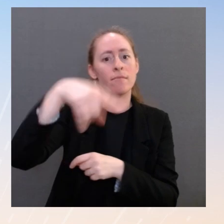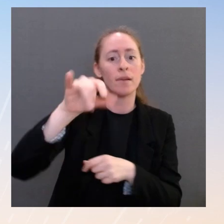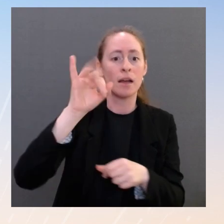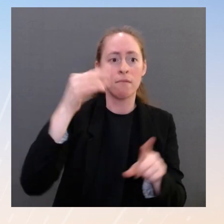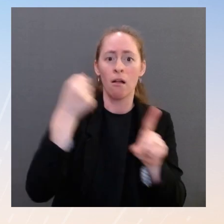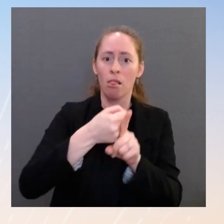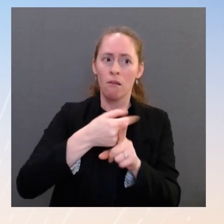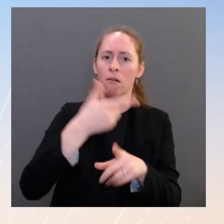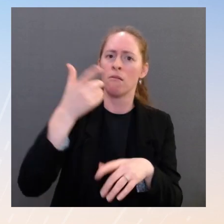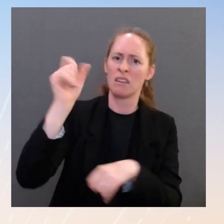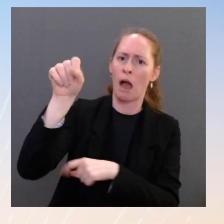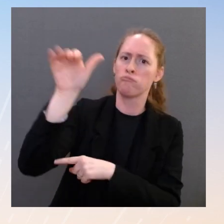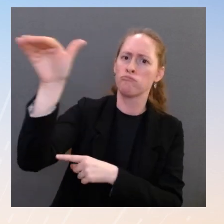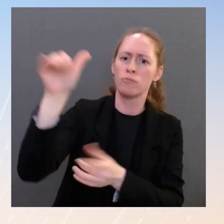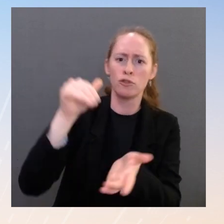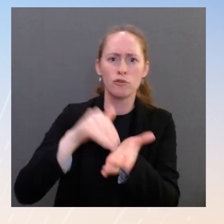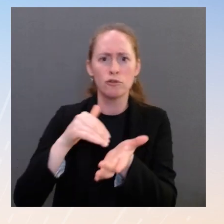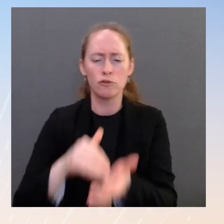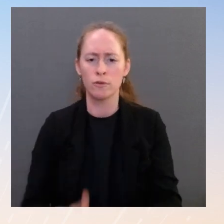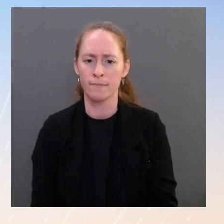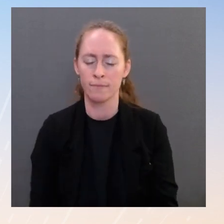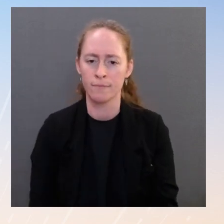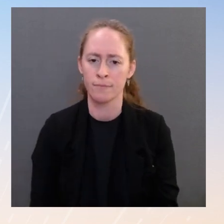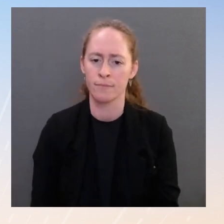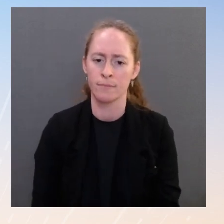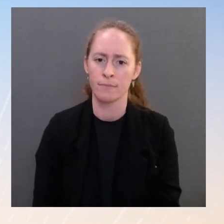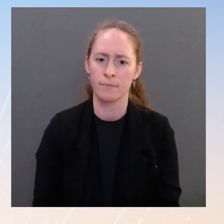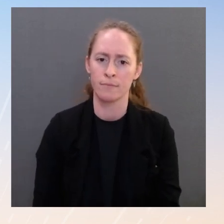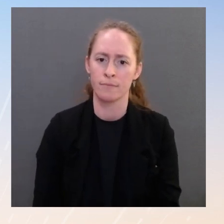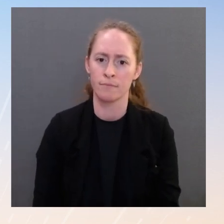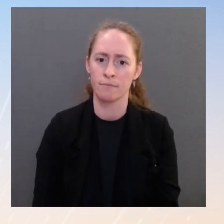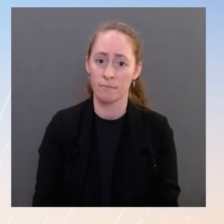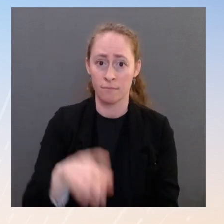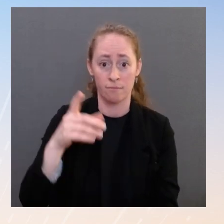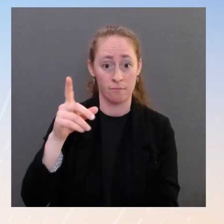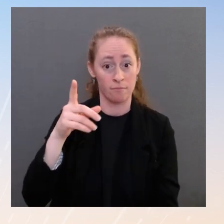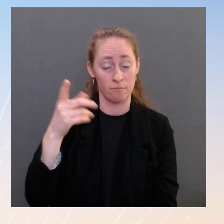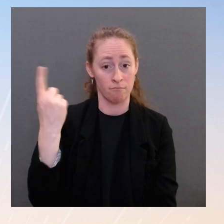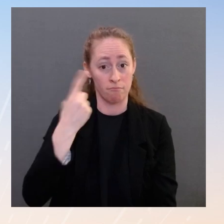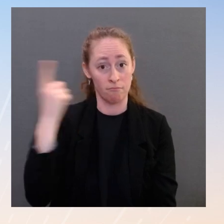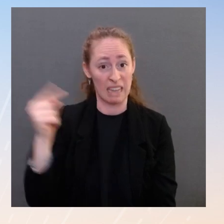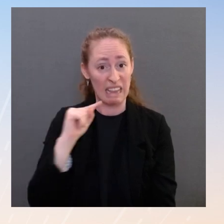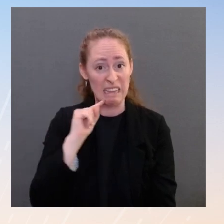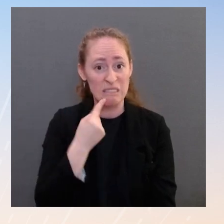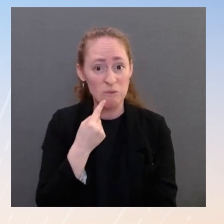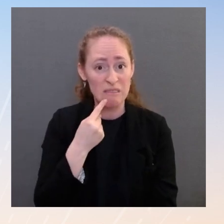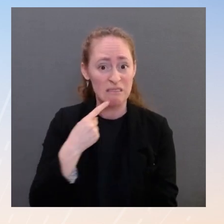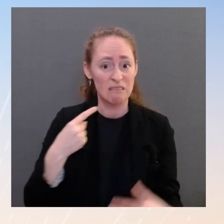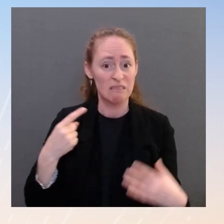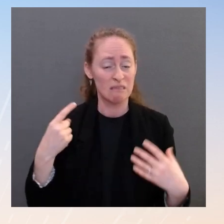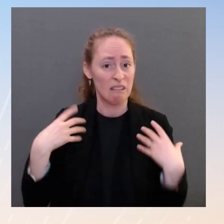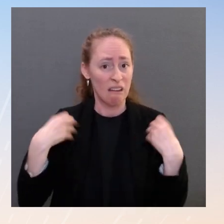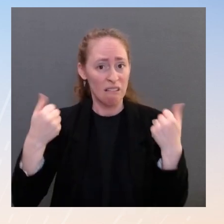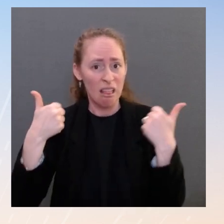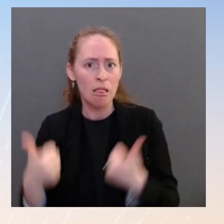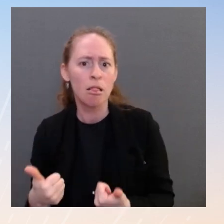showing symptoms? Or would her getting, like, severe COVID present, like, a national security risk? Ms. Psaki: They obviously said yesterday